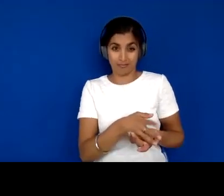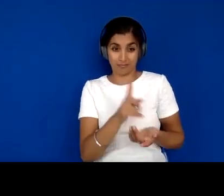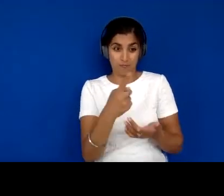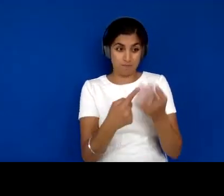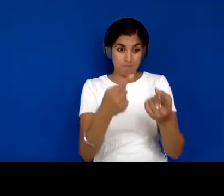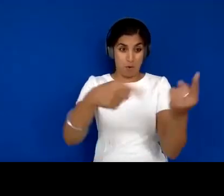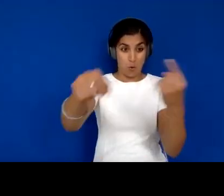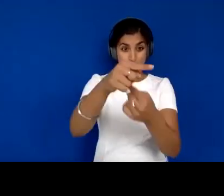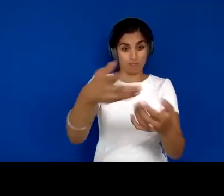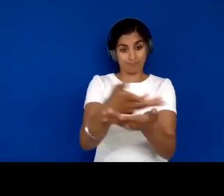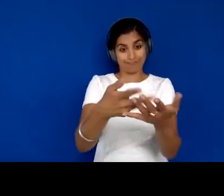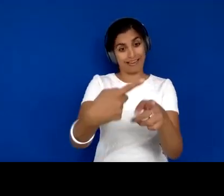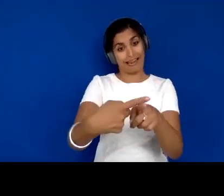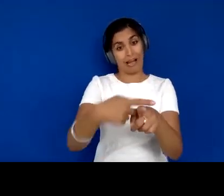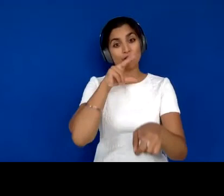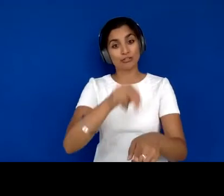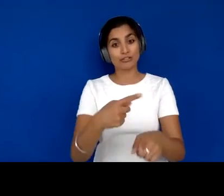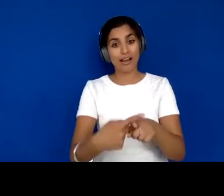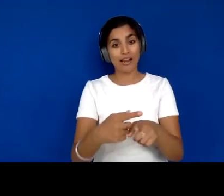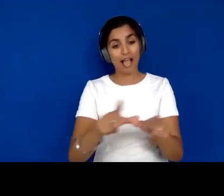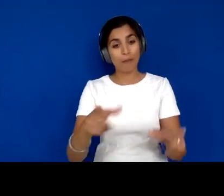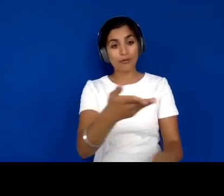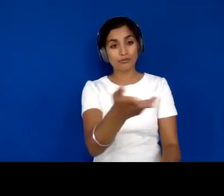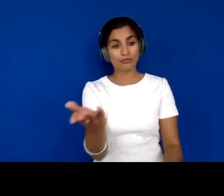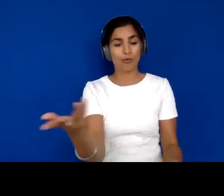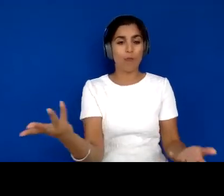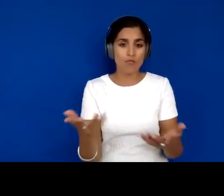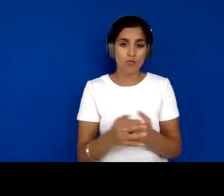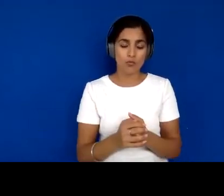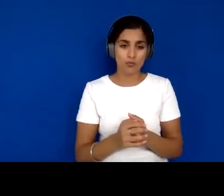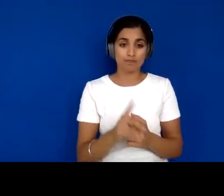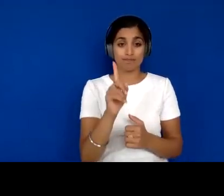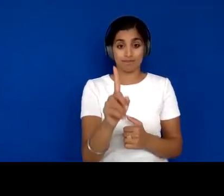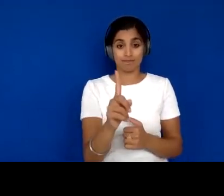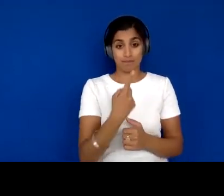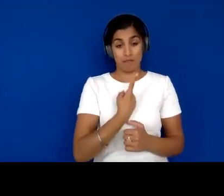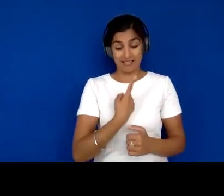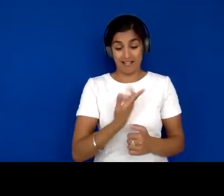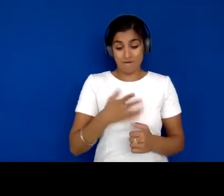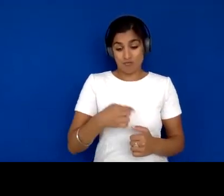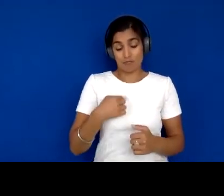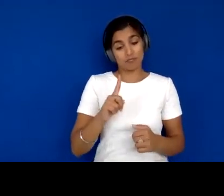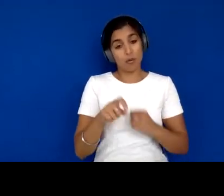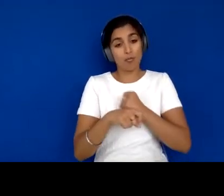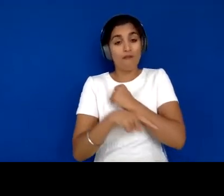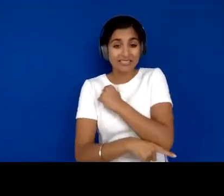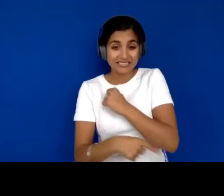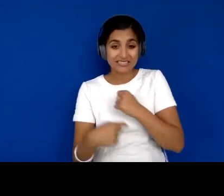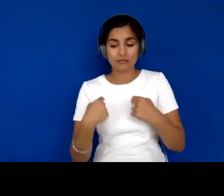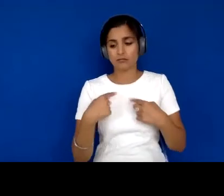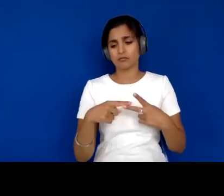splitting public and someone who comes from poverty and a child who lived among